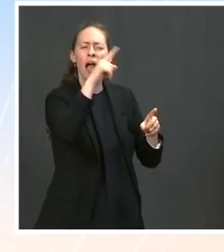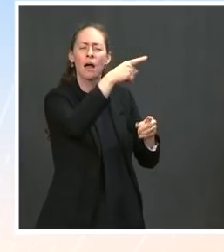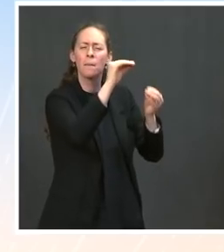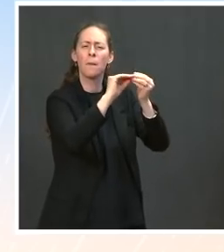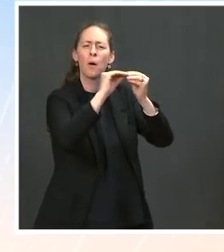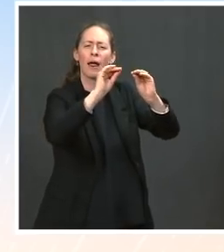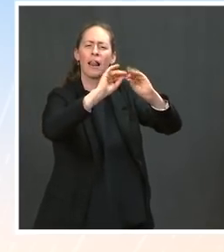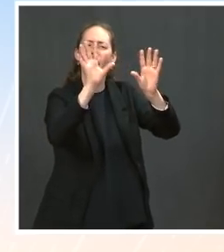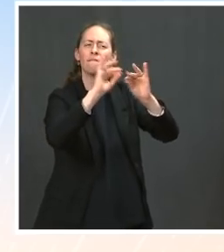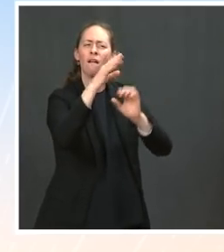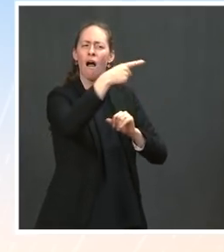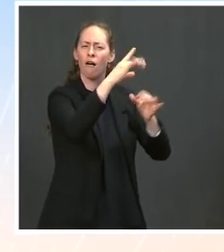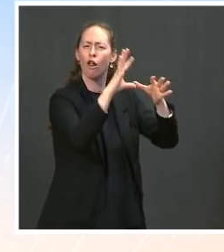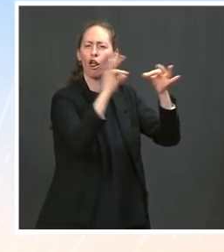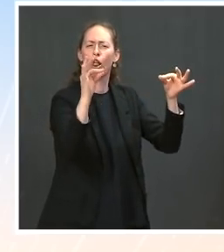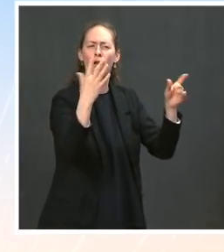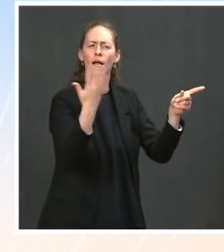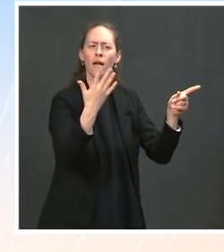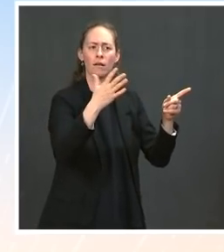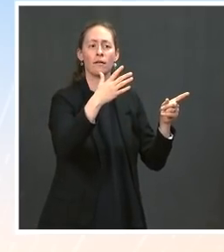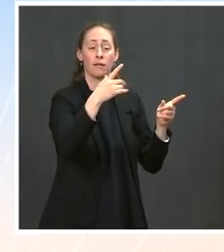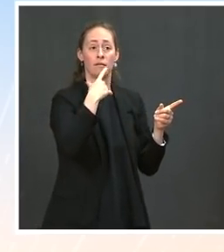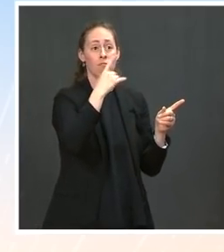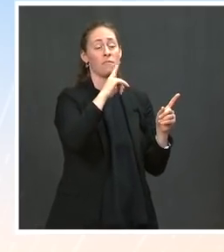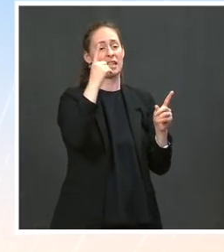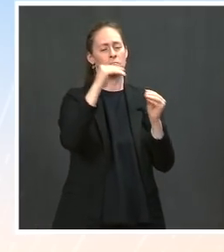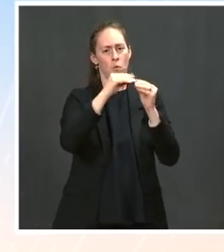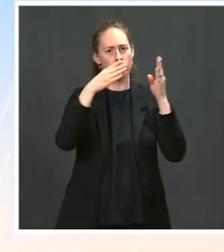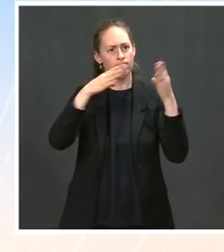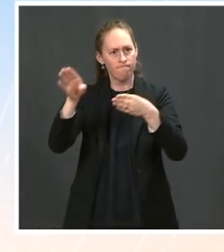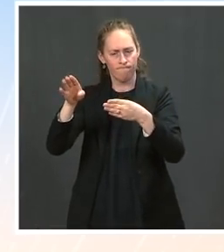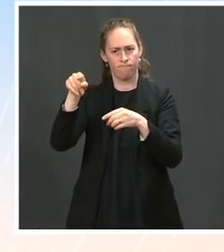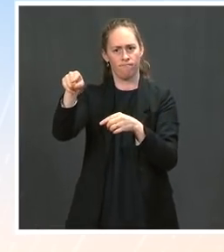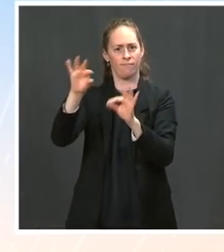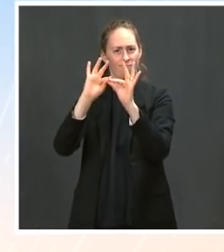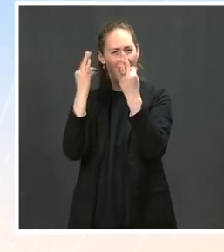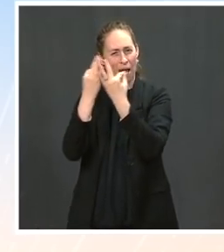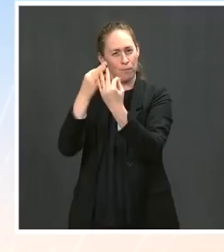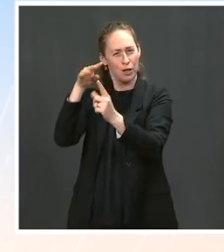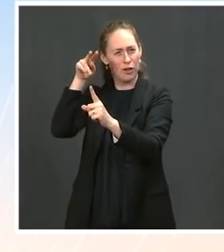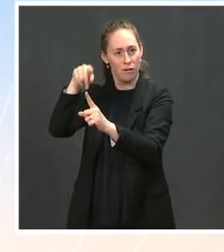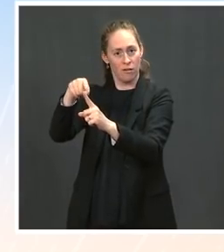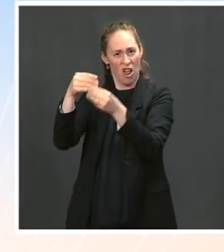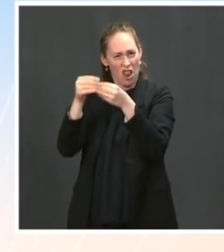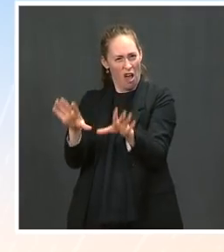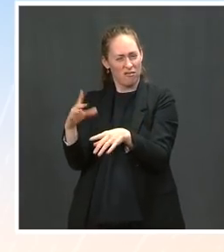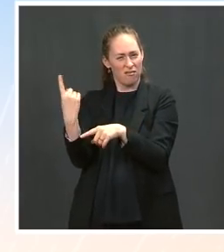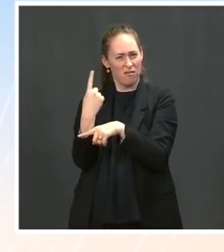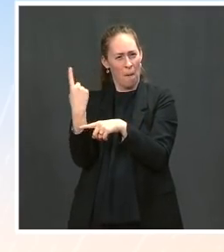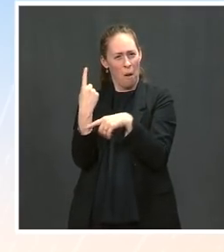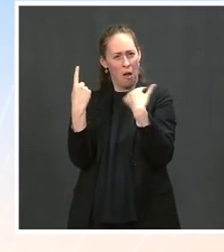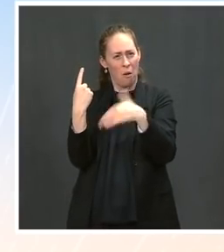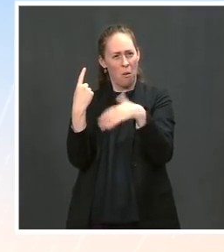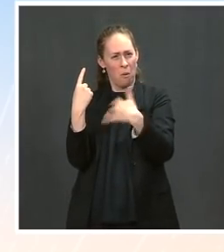we're looking at a family who has lost someone. They've just watched a trial. They've seen the video play over and over and over again.